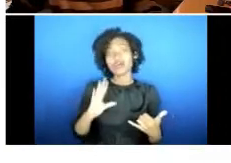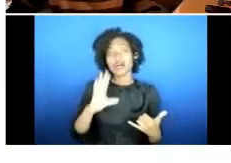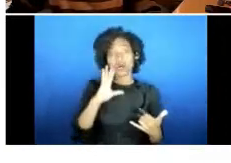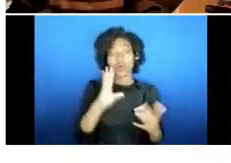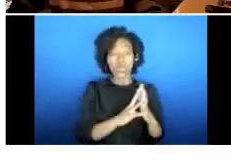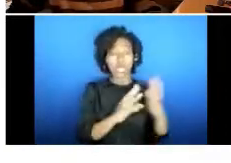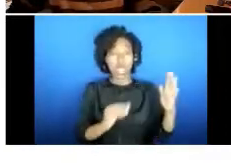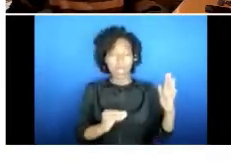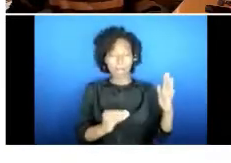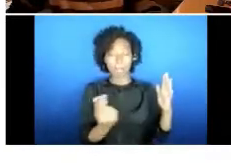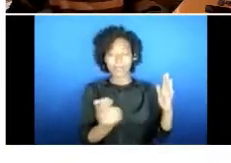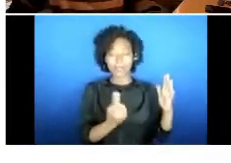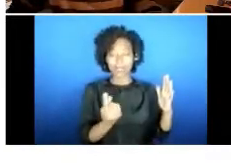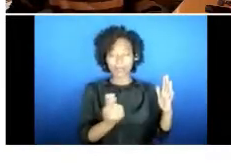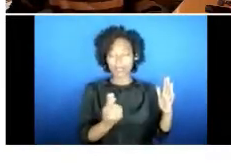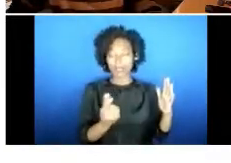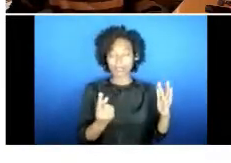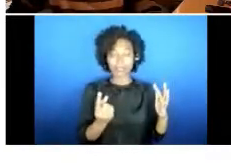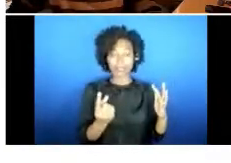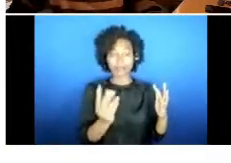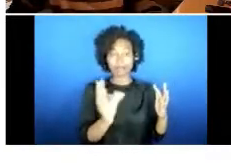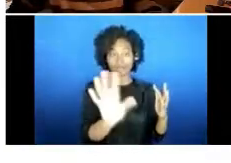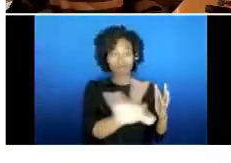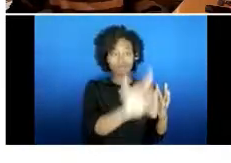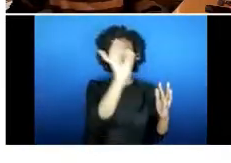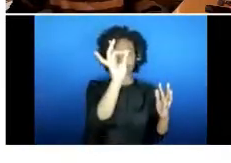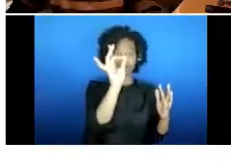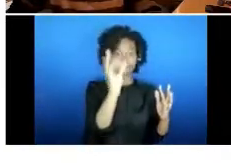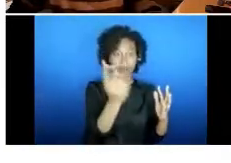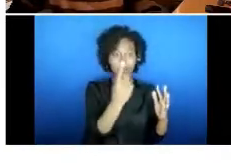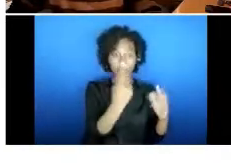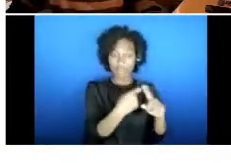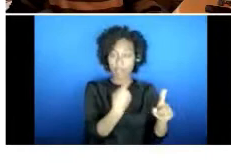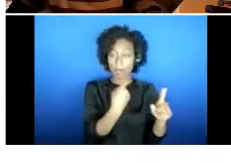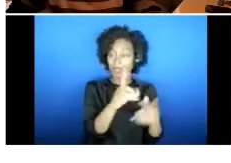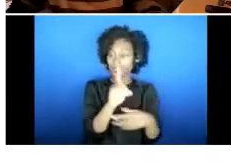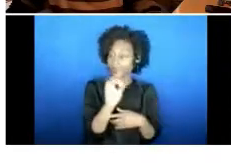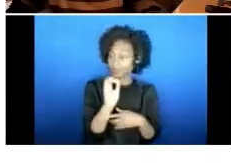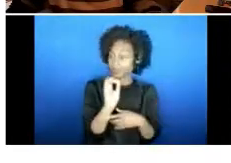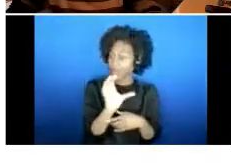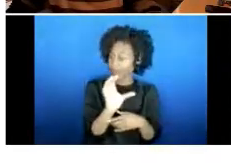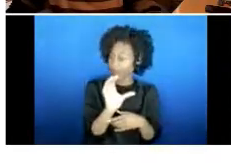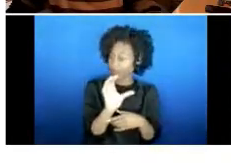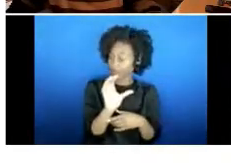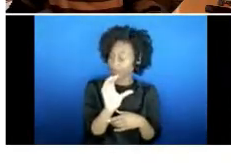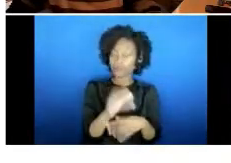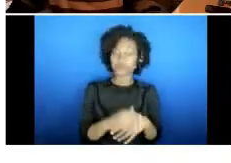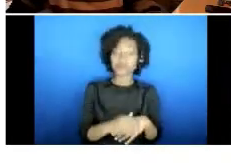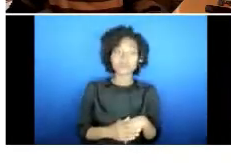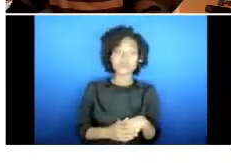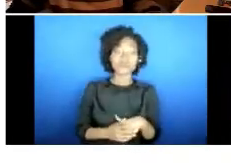random copy from a document. And I'm going to put the contents from that--